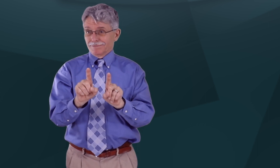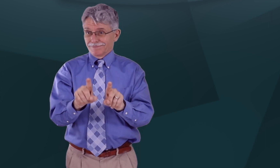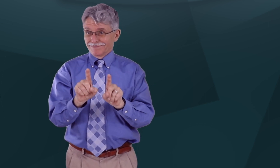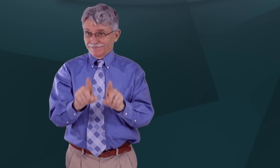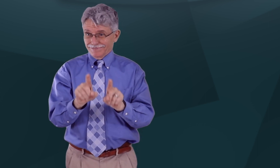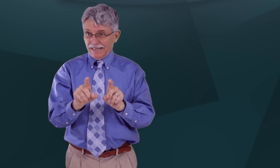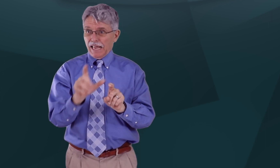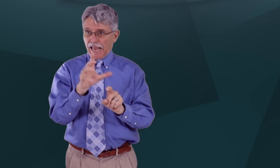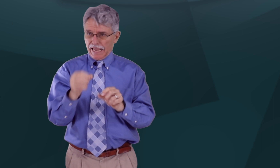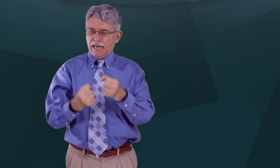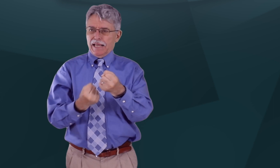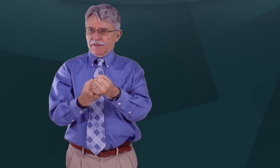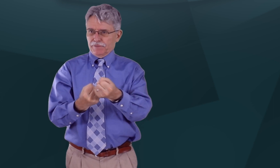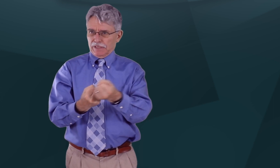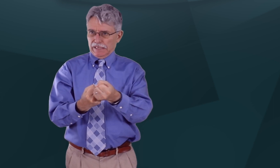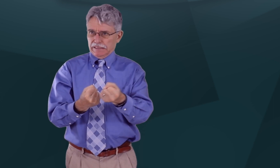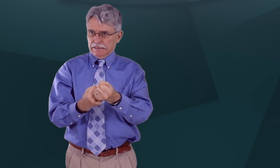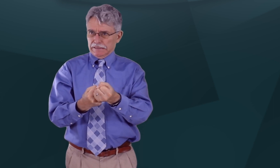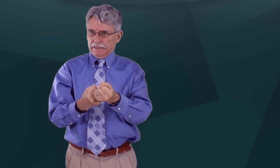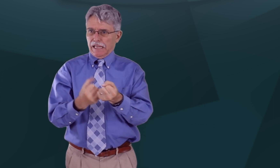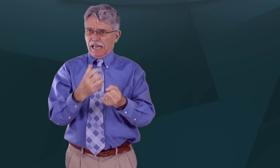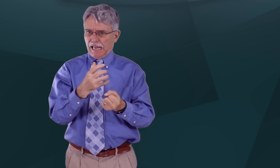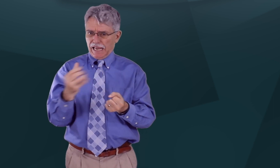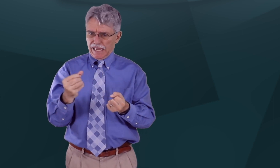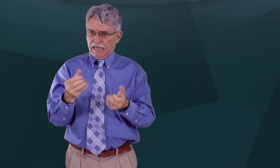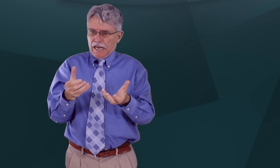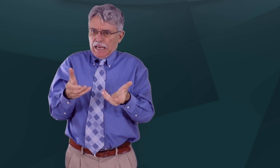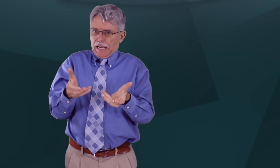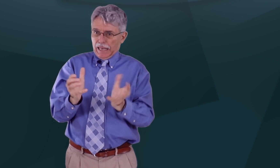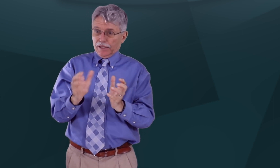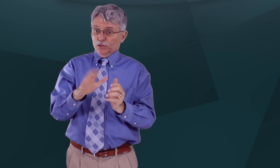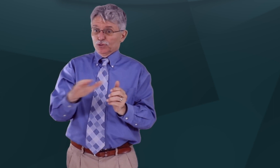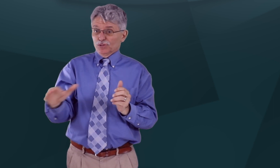You've got to be there to advocate for your child and to let your child --